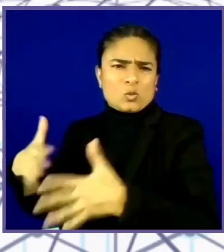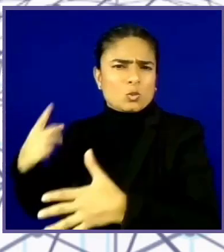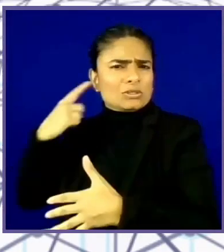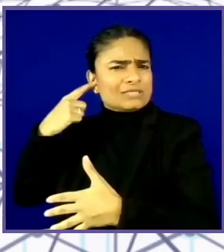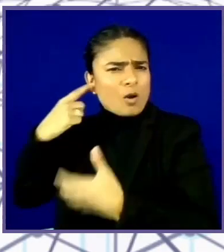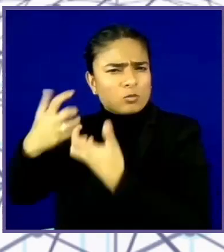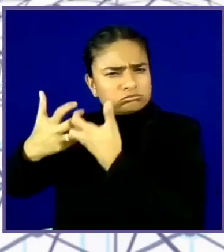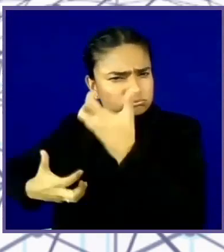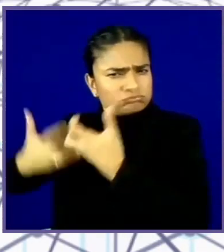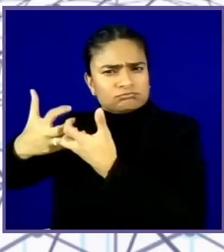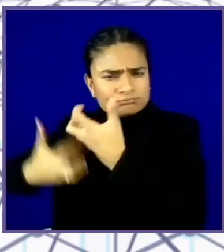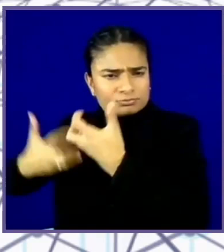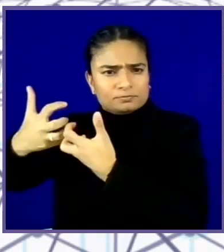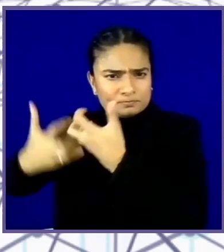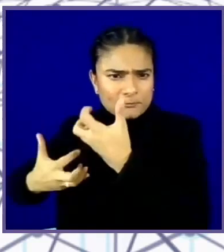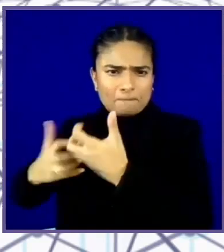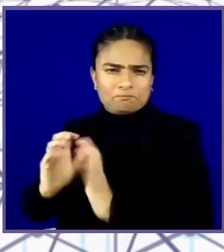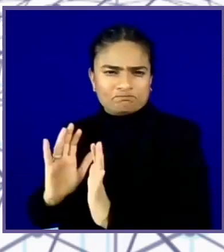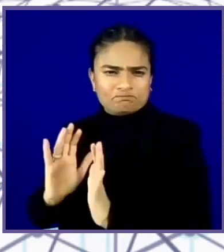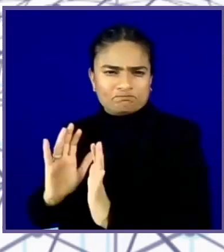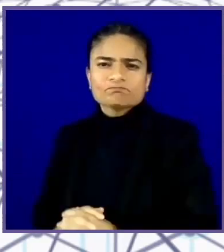Develop a solution for this case.